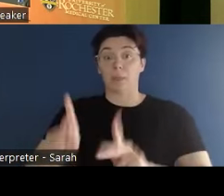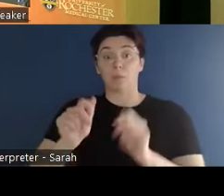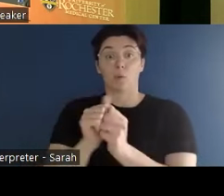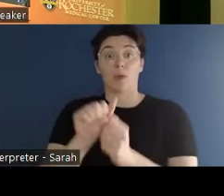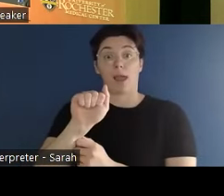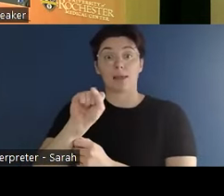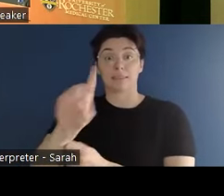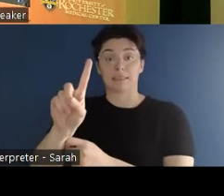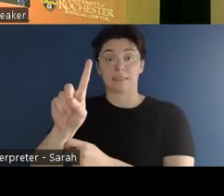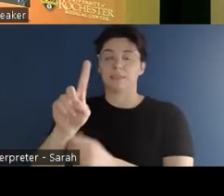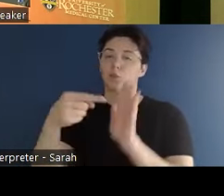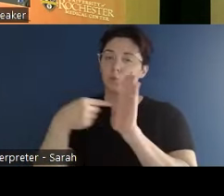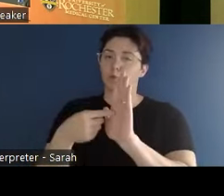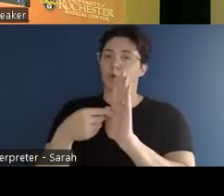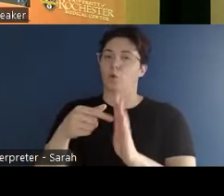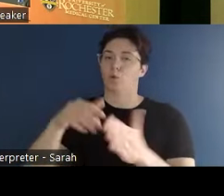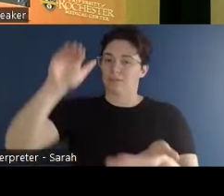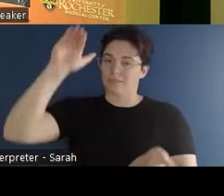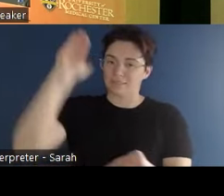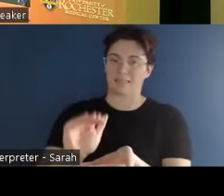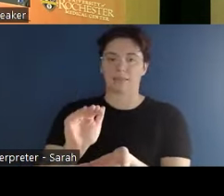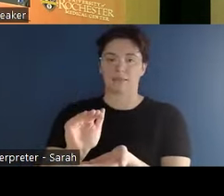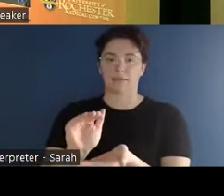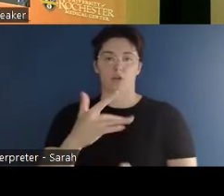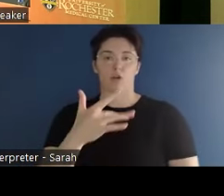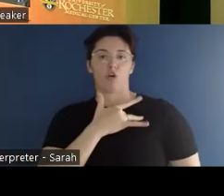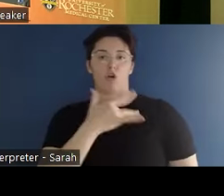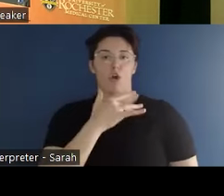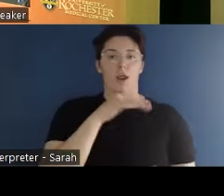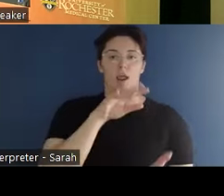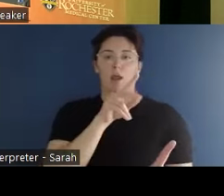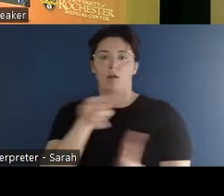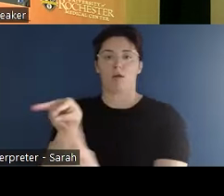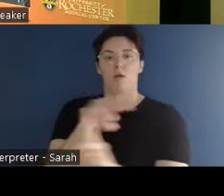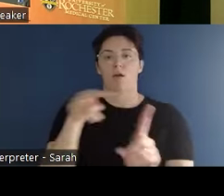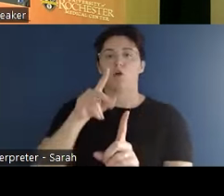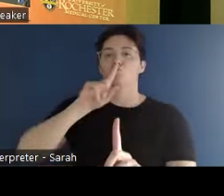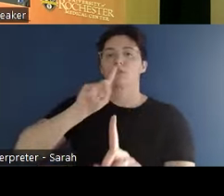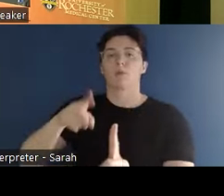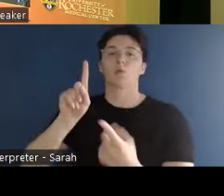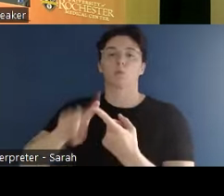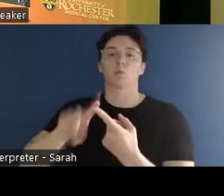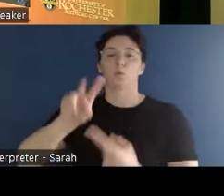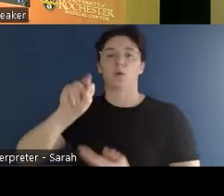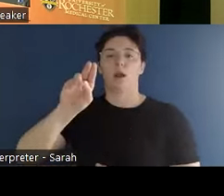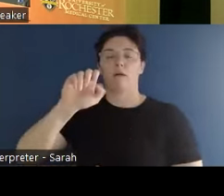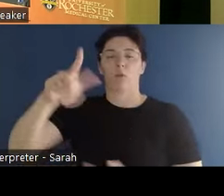a significantly decreased cardiac orienting response to novel stimuli finally a priori